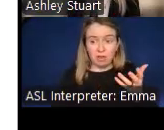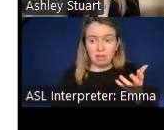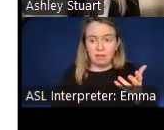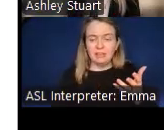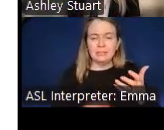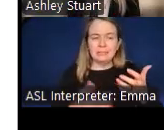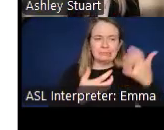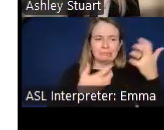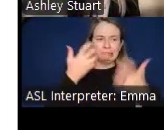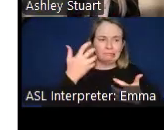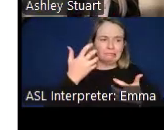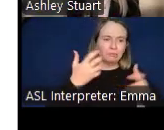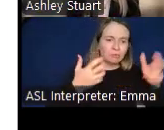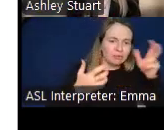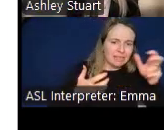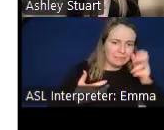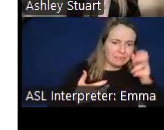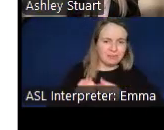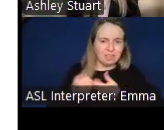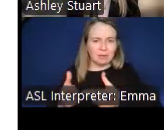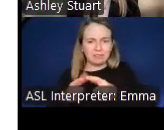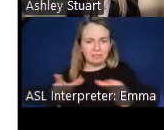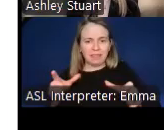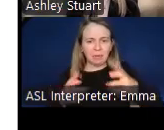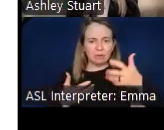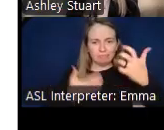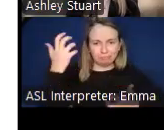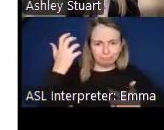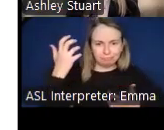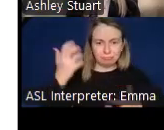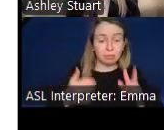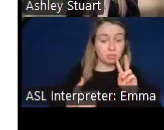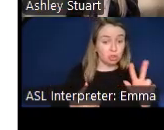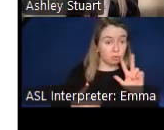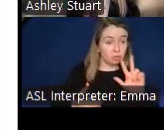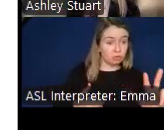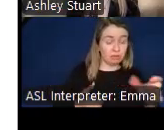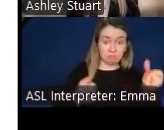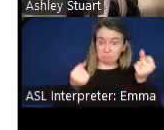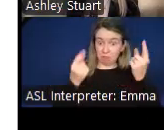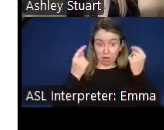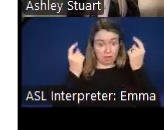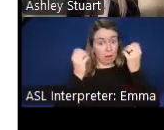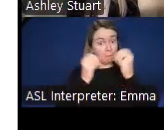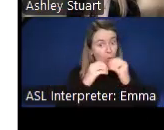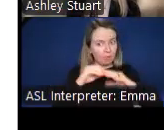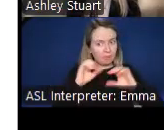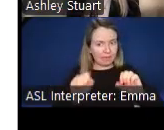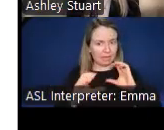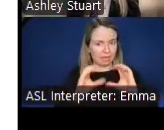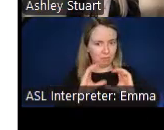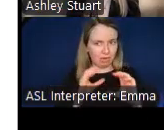language. Toddlers understand a lot more than they can say. And